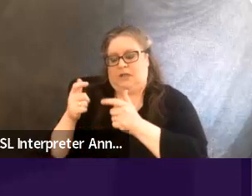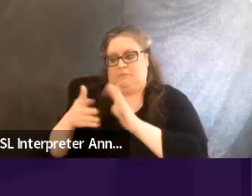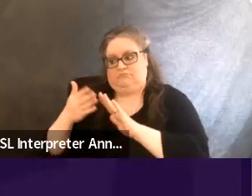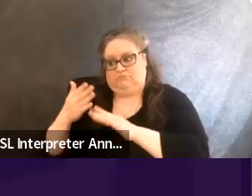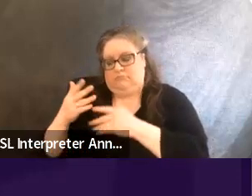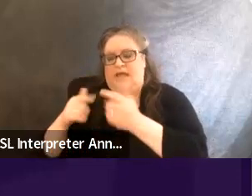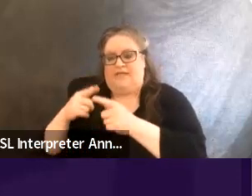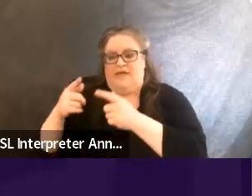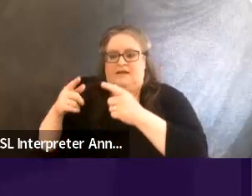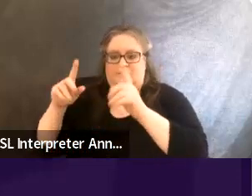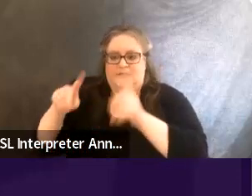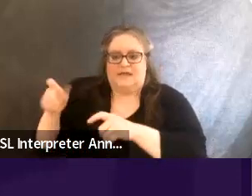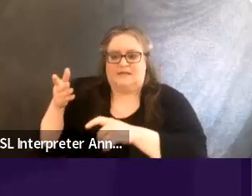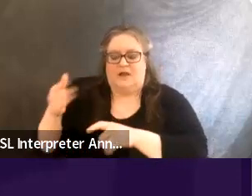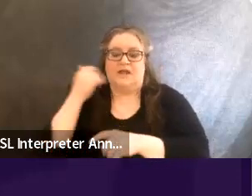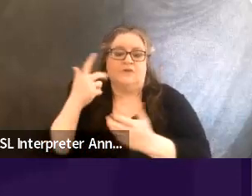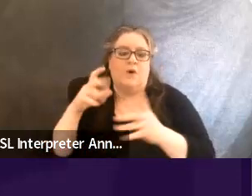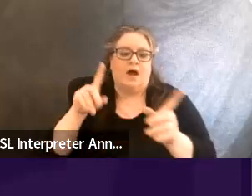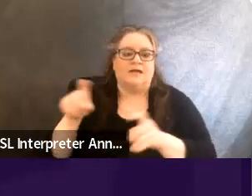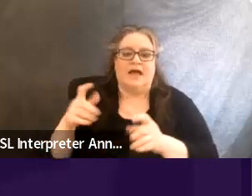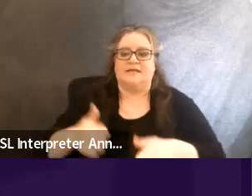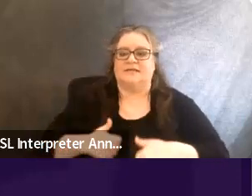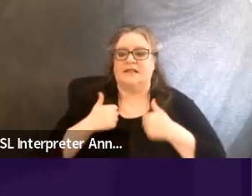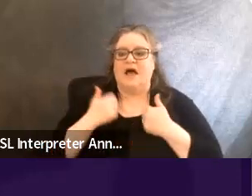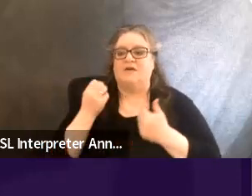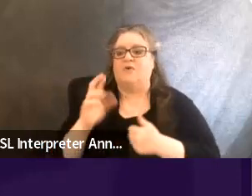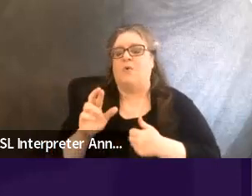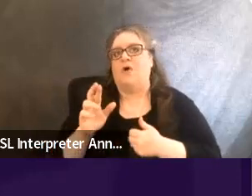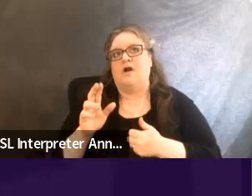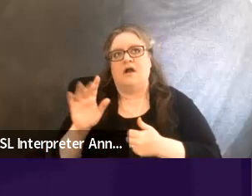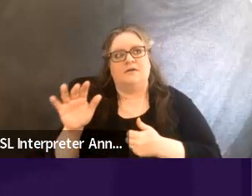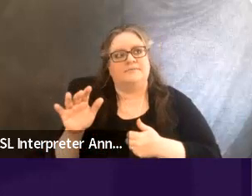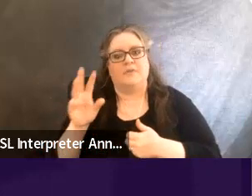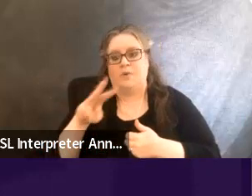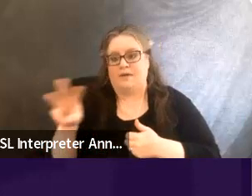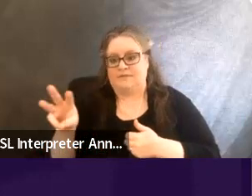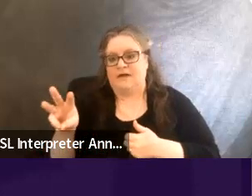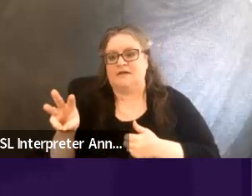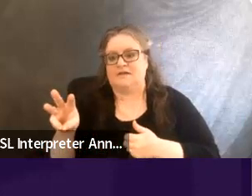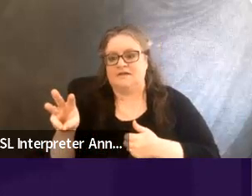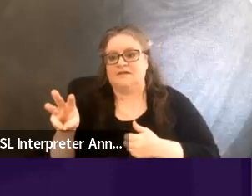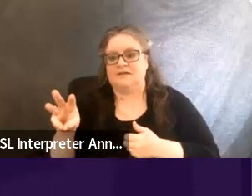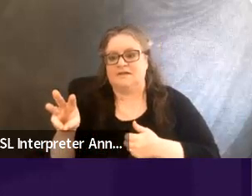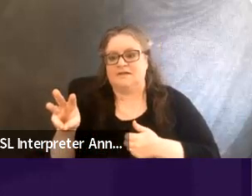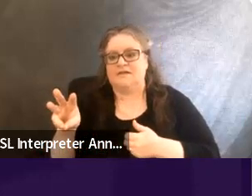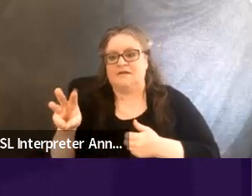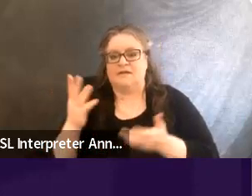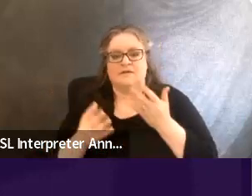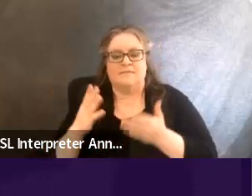But I think if you wanna test live or a website, maybe your own website